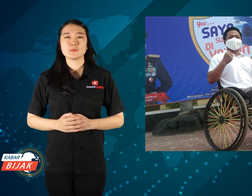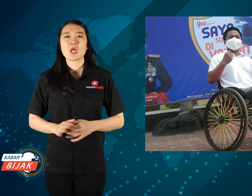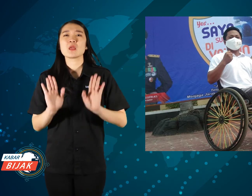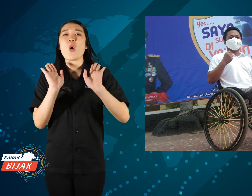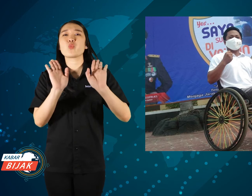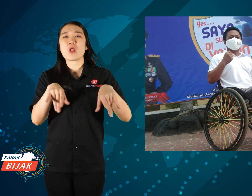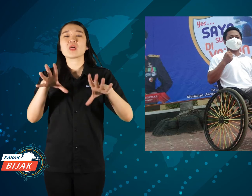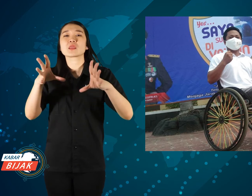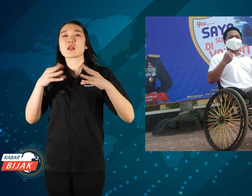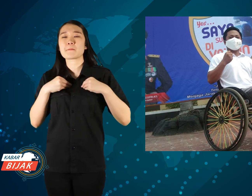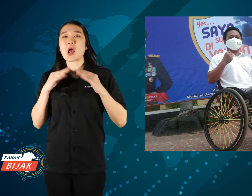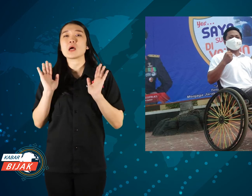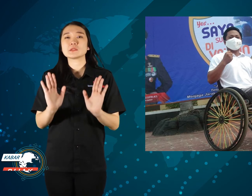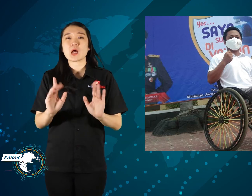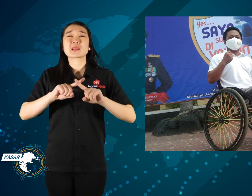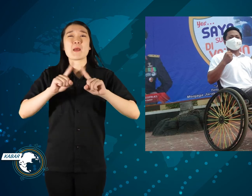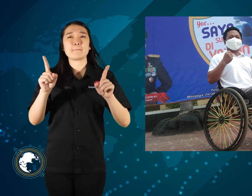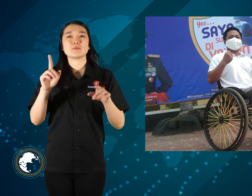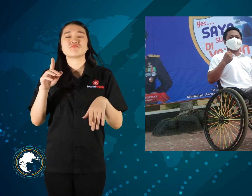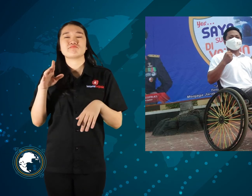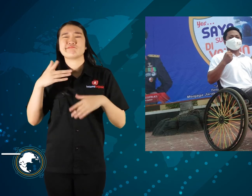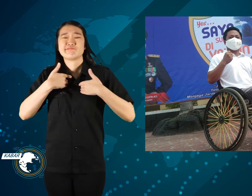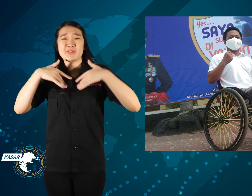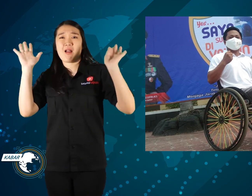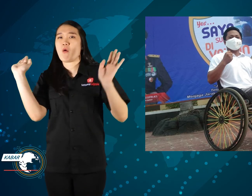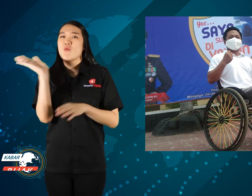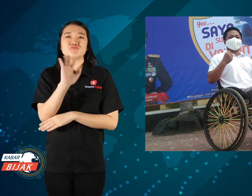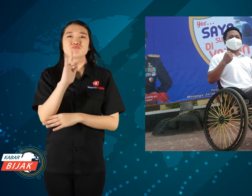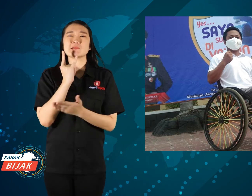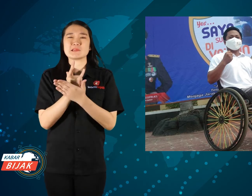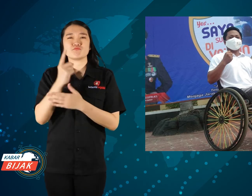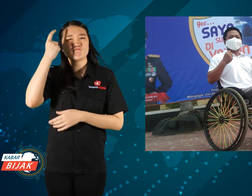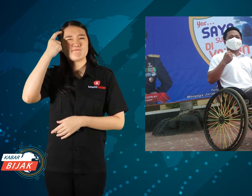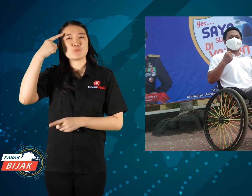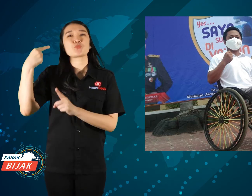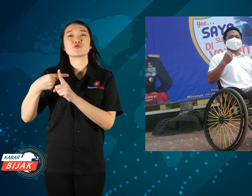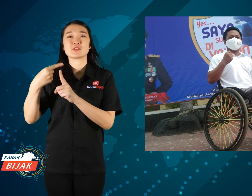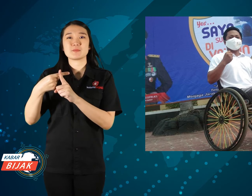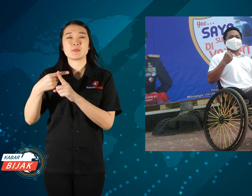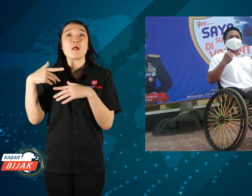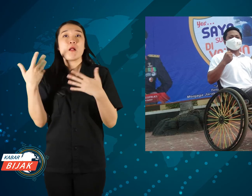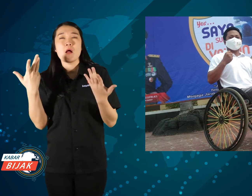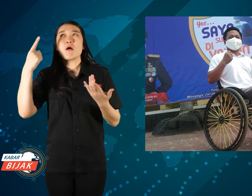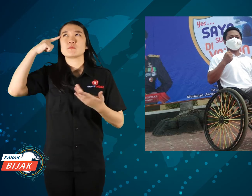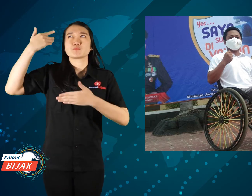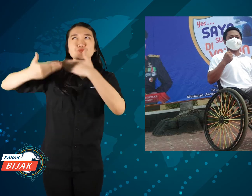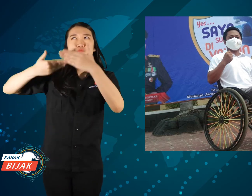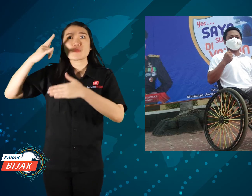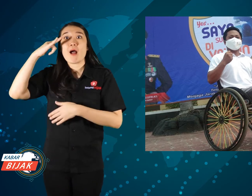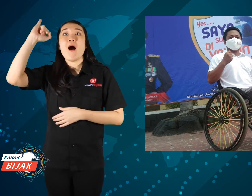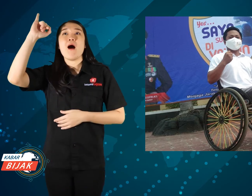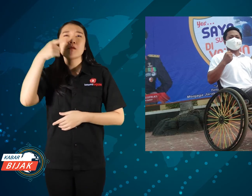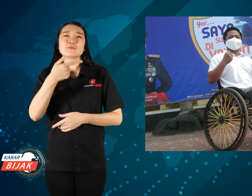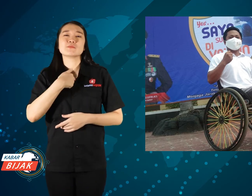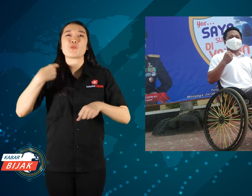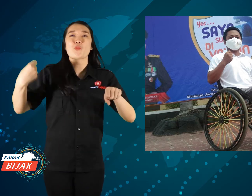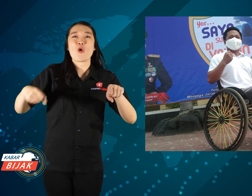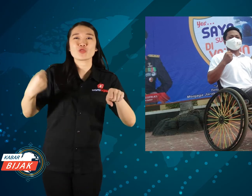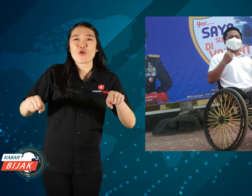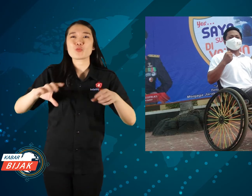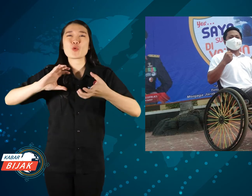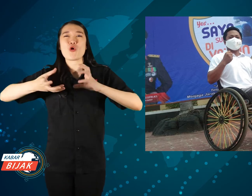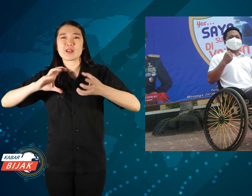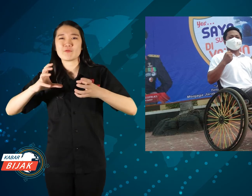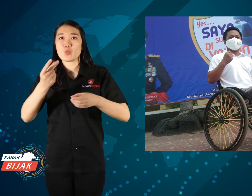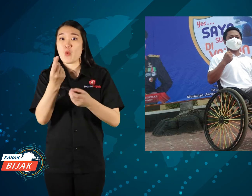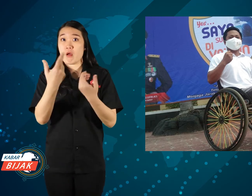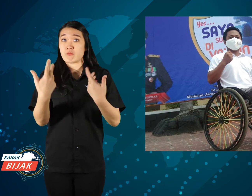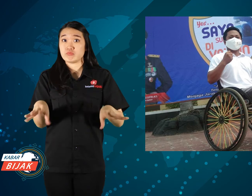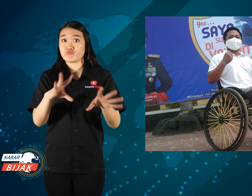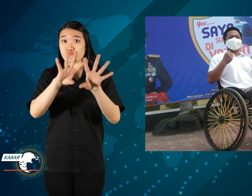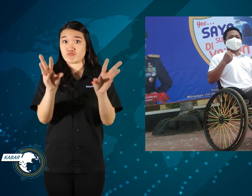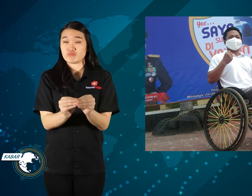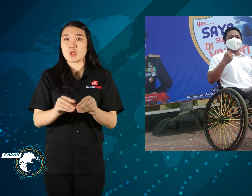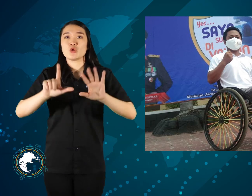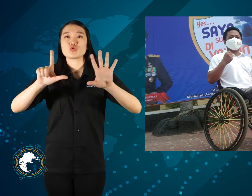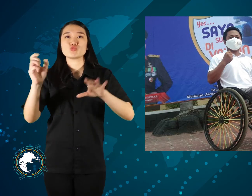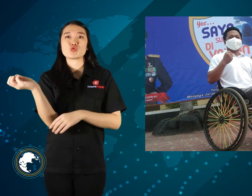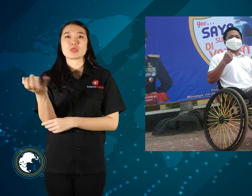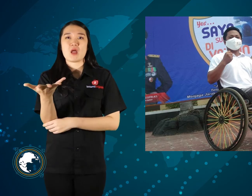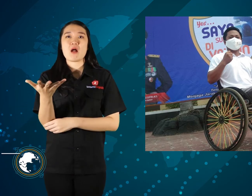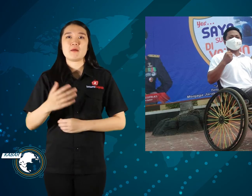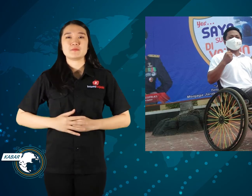But don't give up and still think positive and then appear the idea of a motorbike modification that costs 7 million to spend.